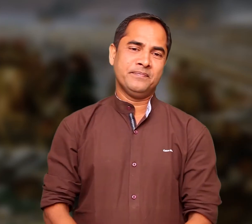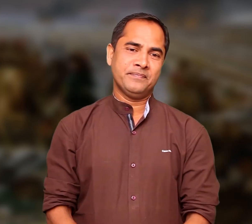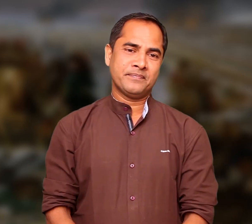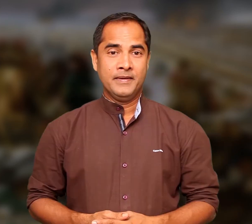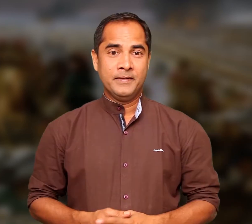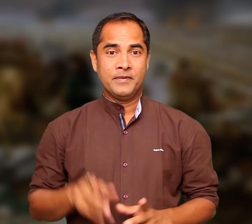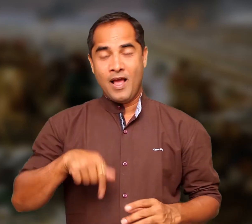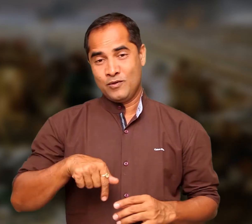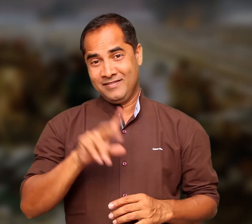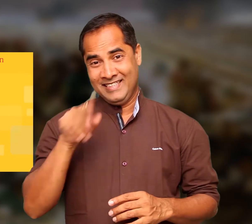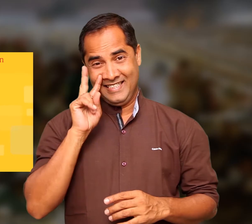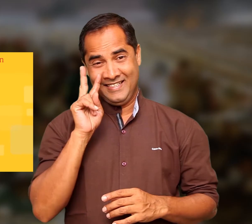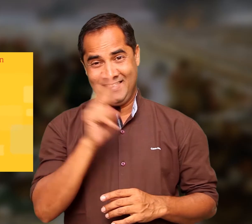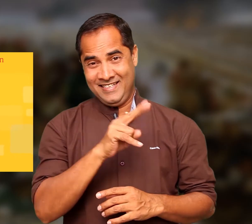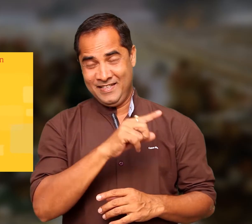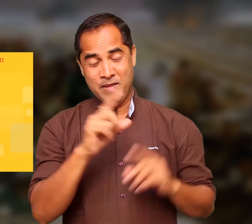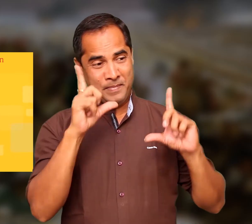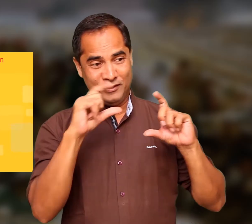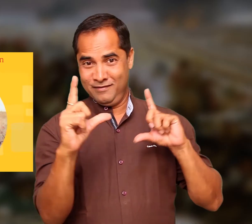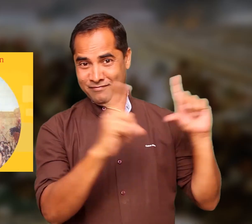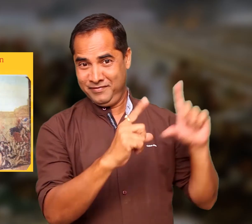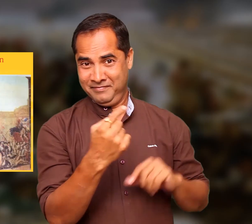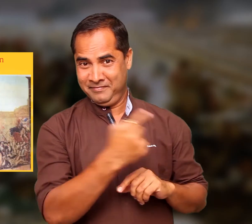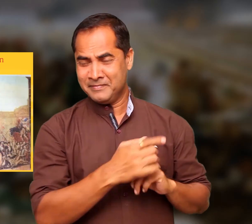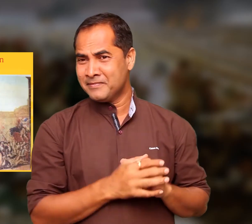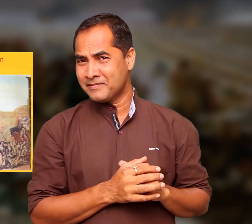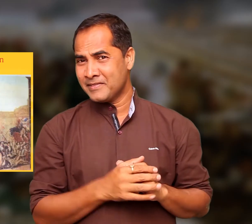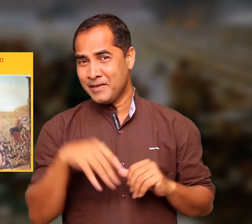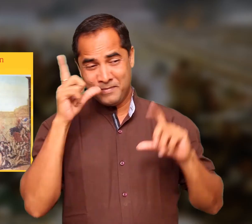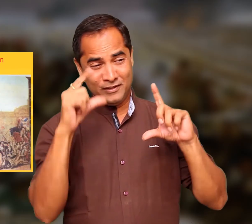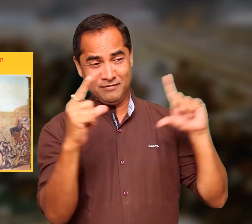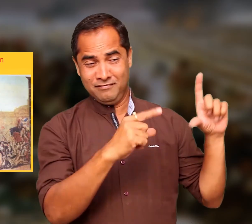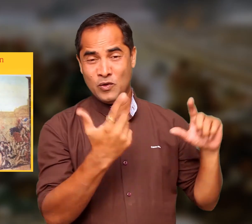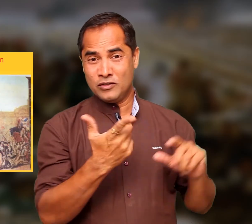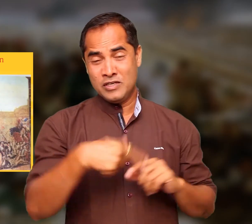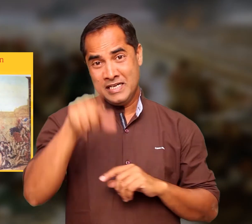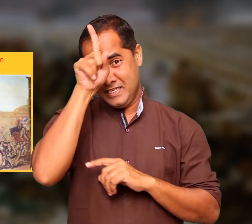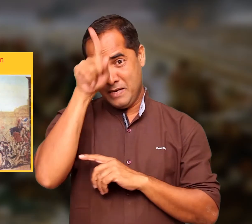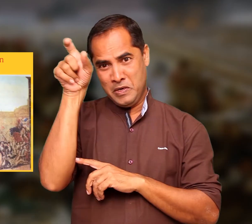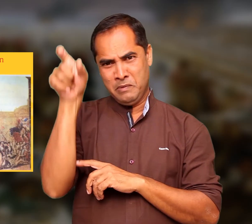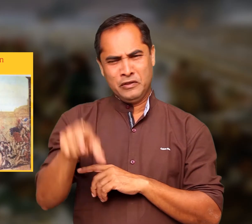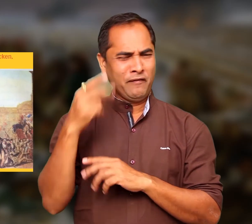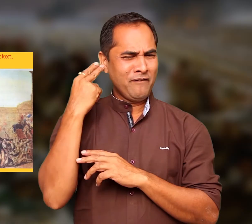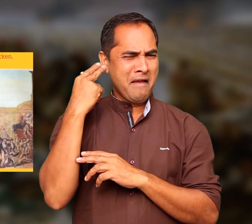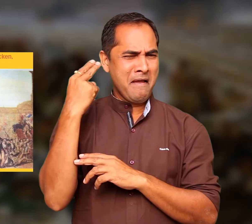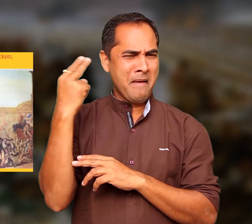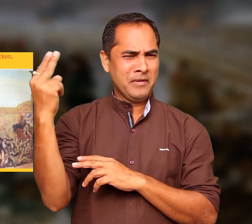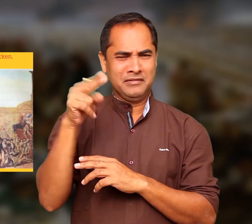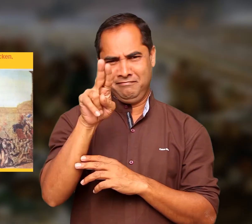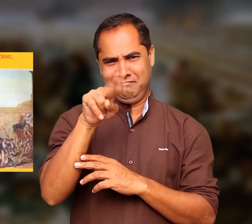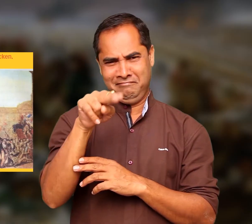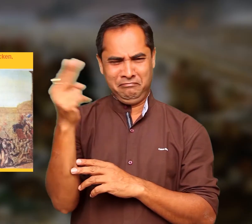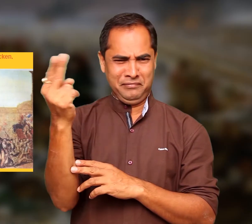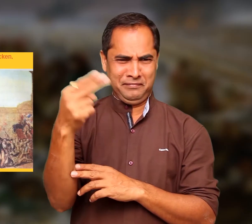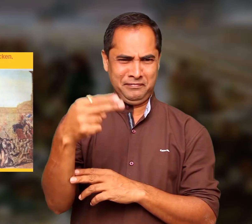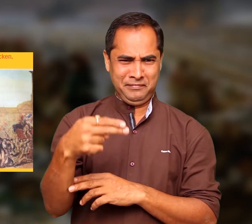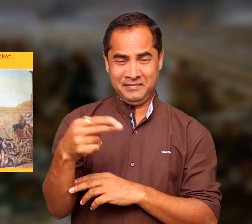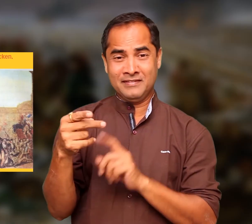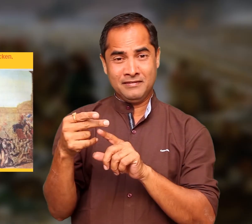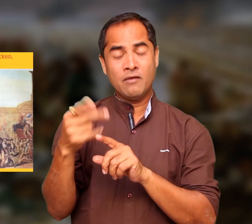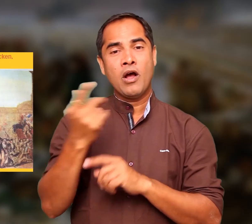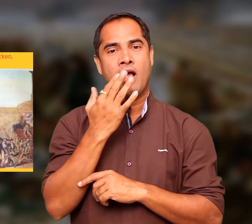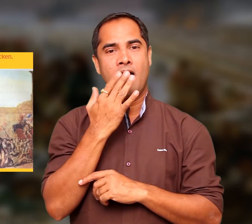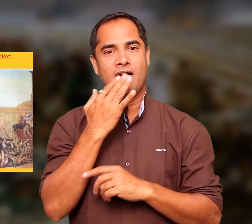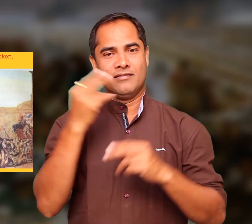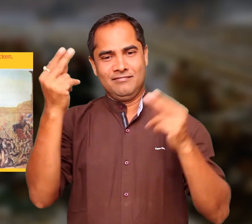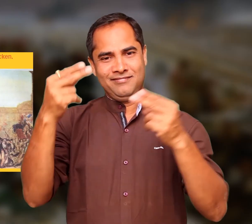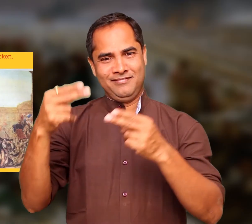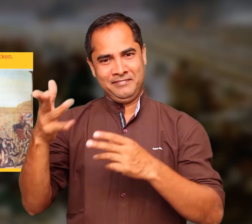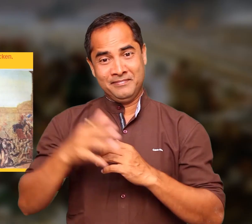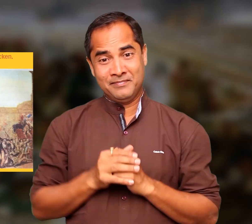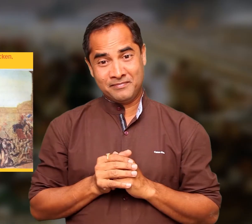If you look at this painting, made by a very famous German painter. This color